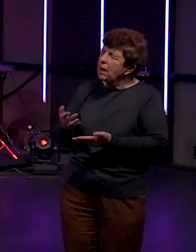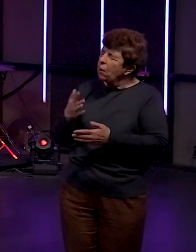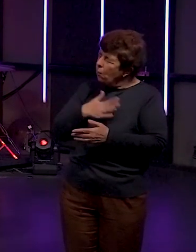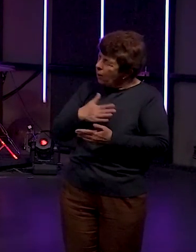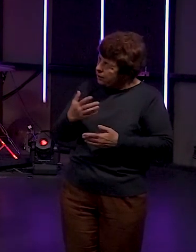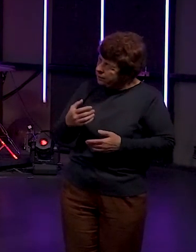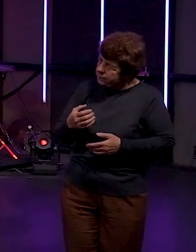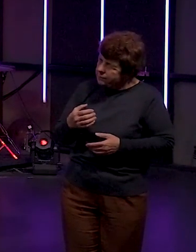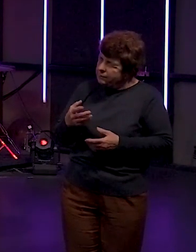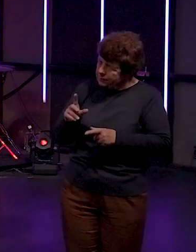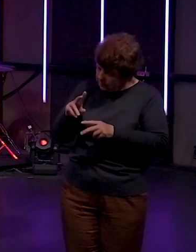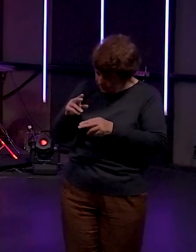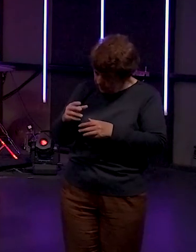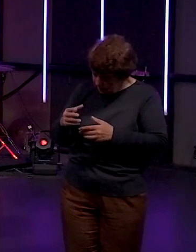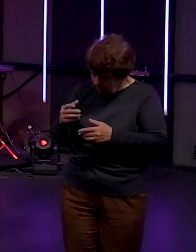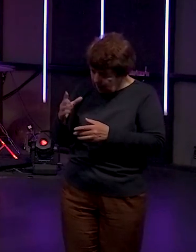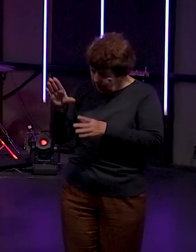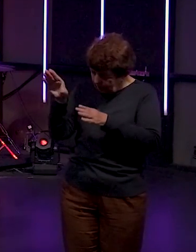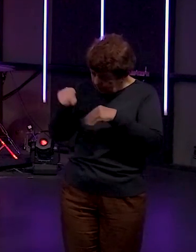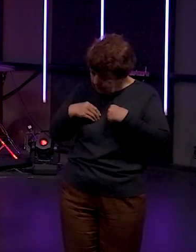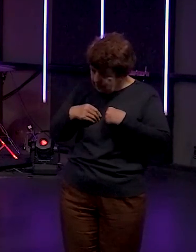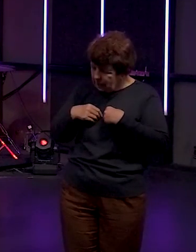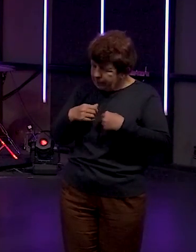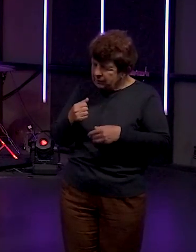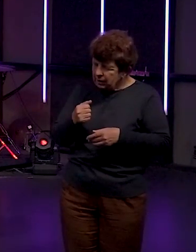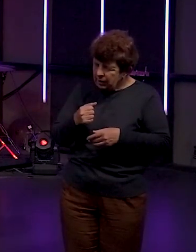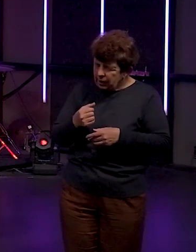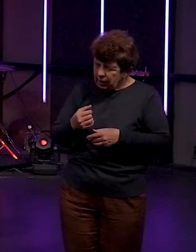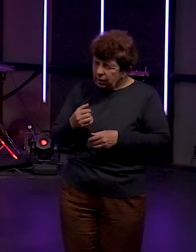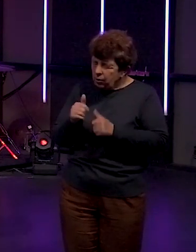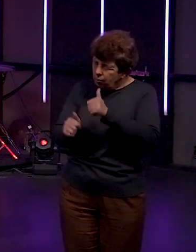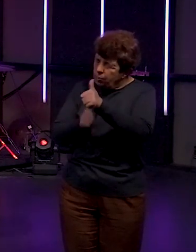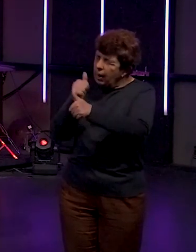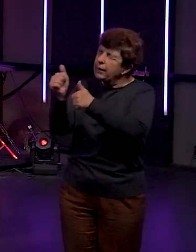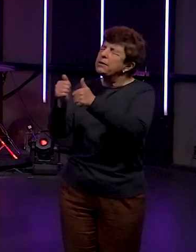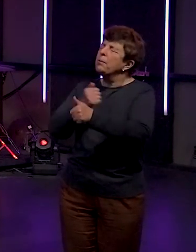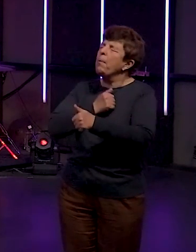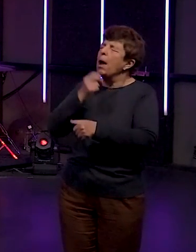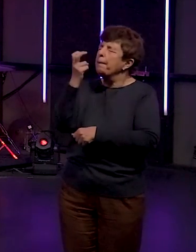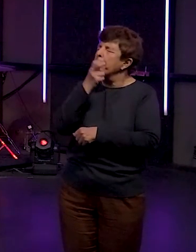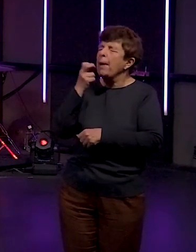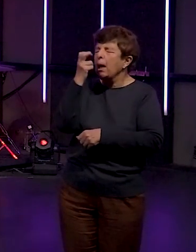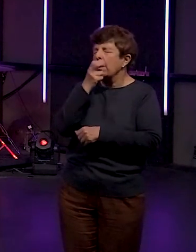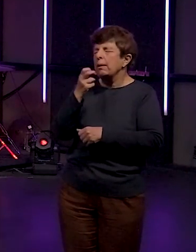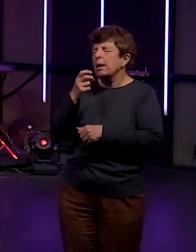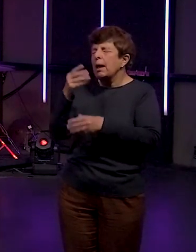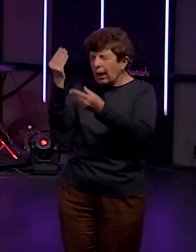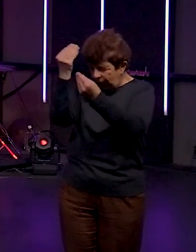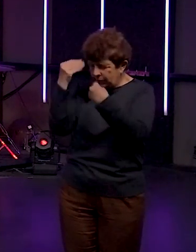ourselves. Accept O Lord the willing praise of my mouth and teach me your